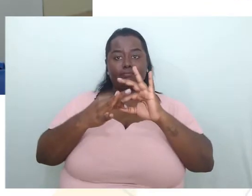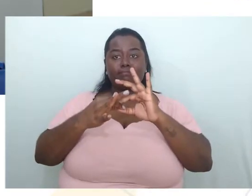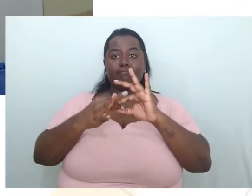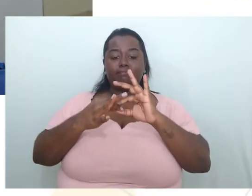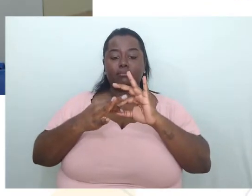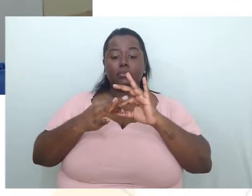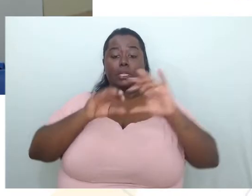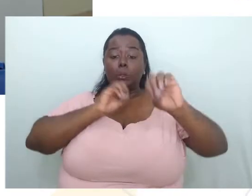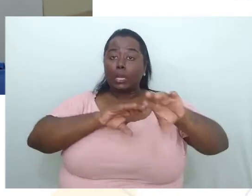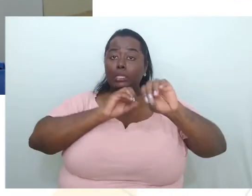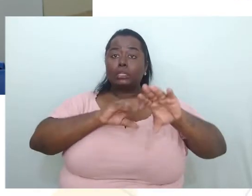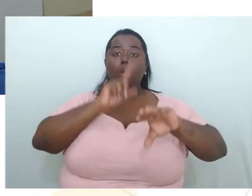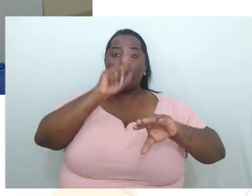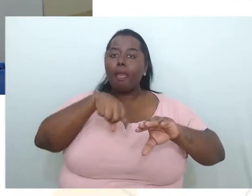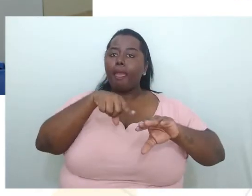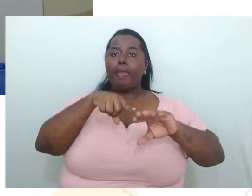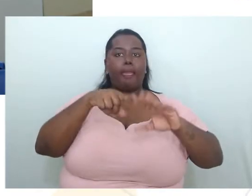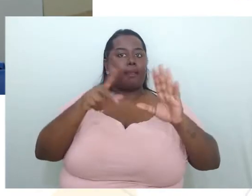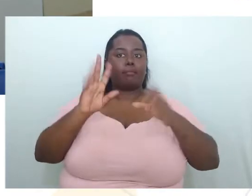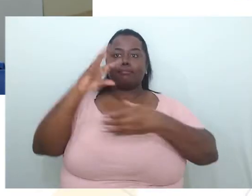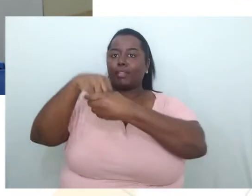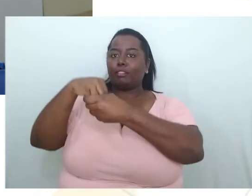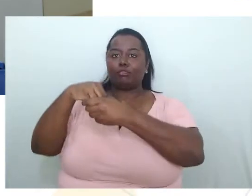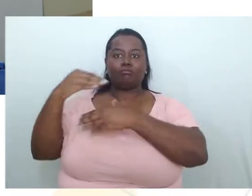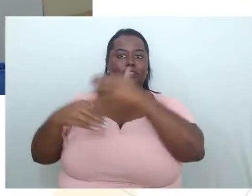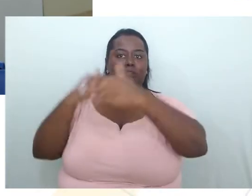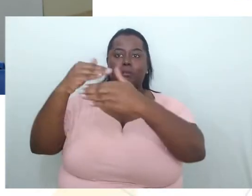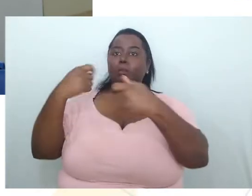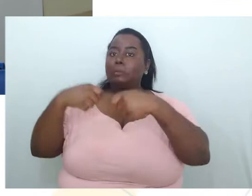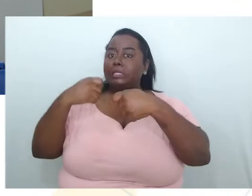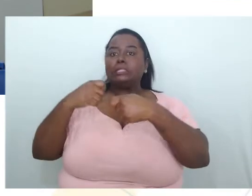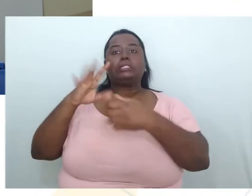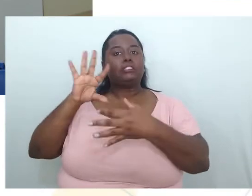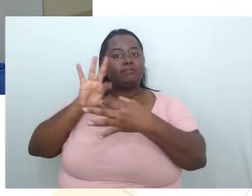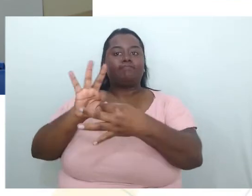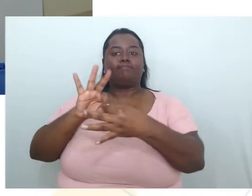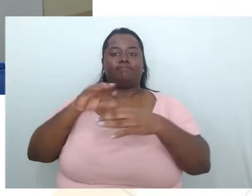education is an instrument of development, usually when we talk about